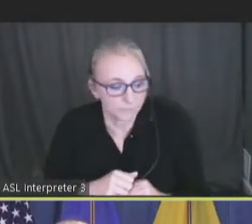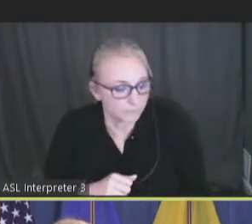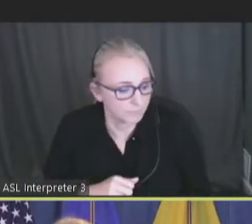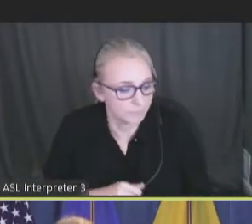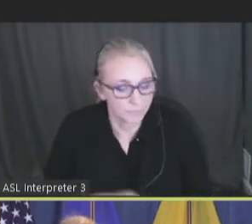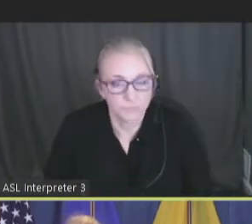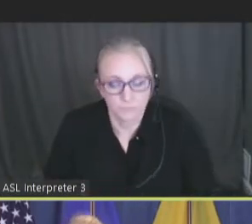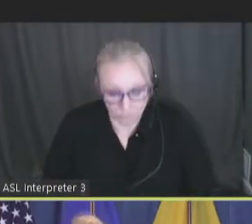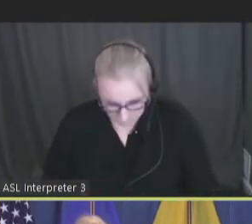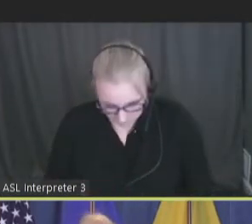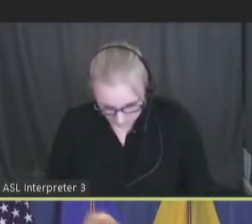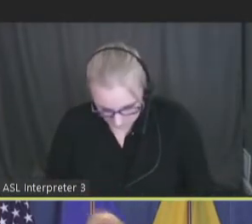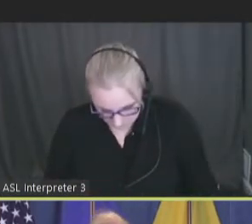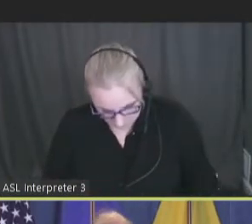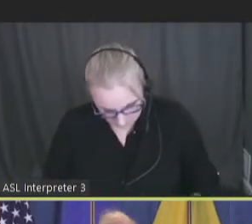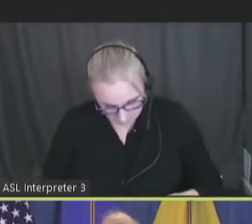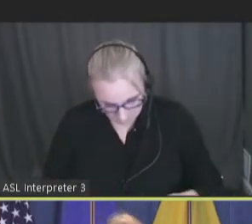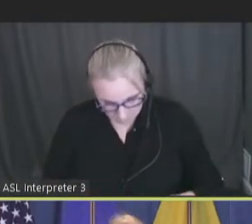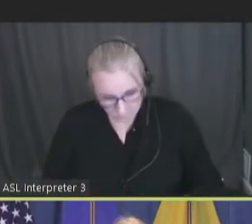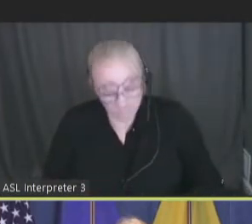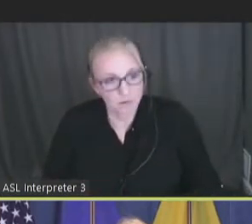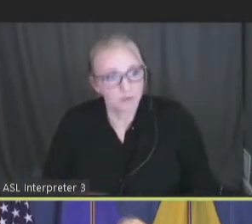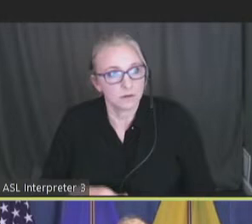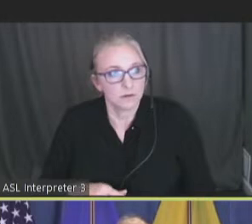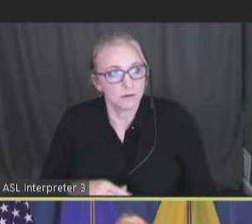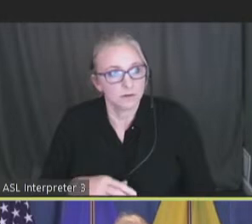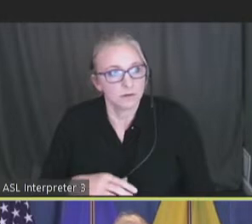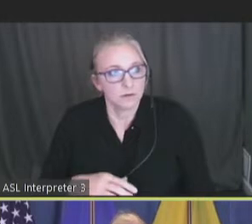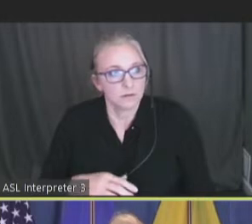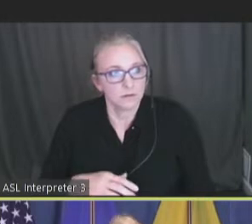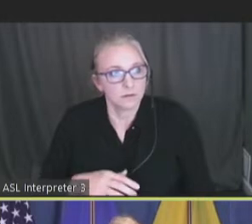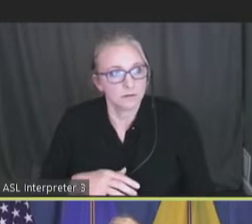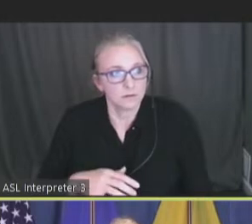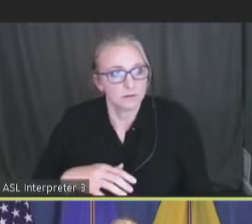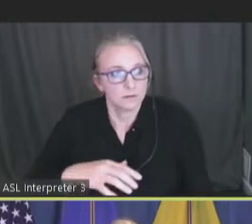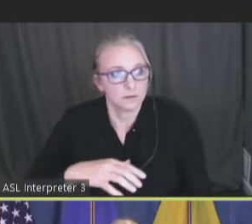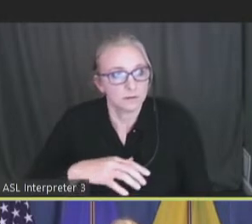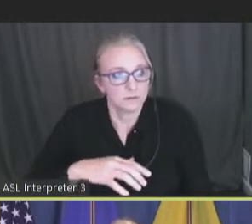Okay. We have a preventative vaccine against HBV, which is extremely efficacious. Nevertheless,